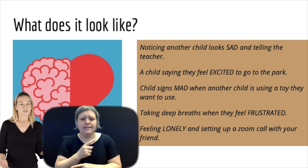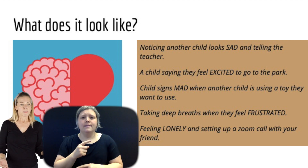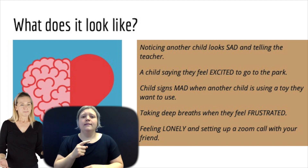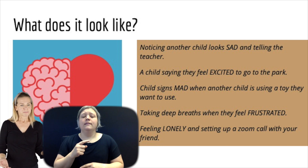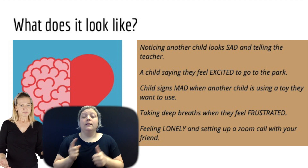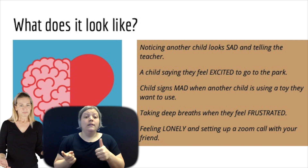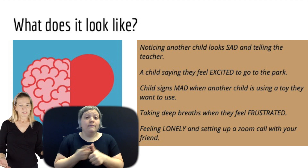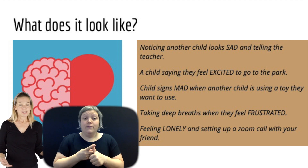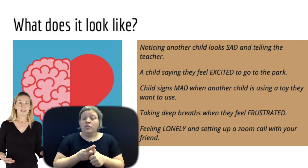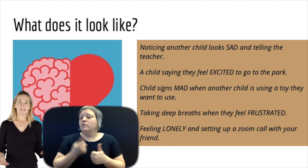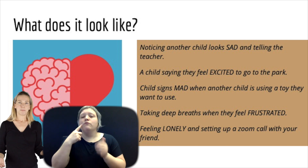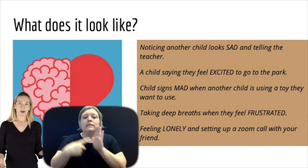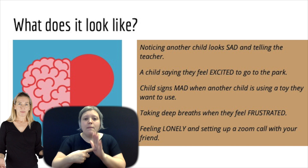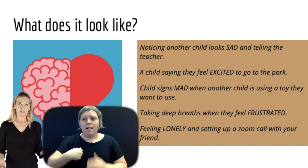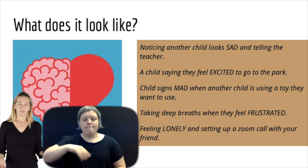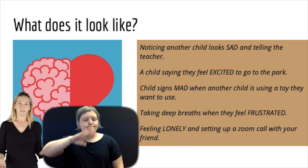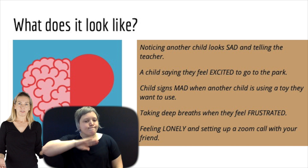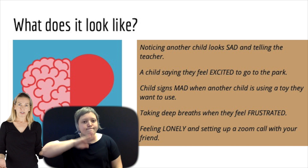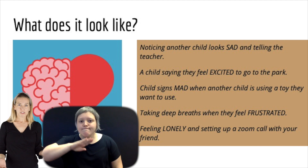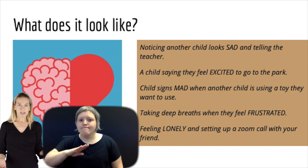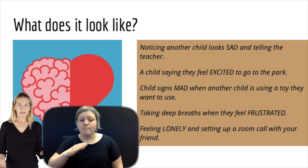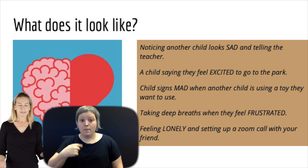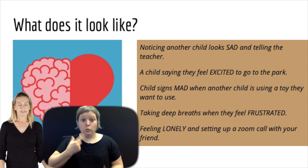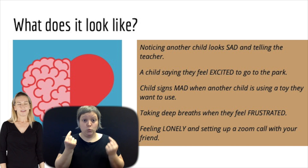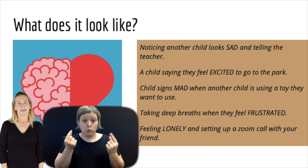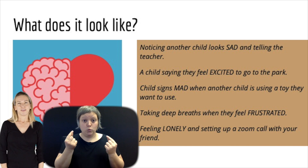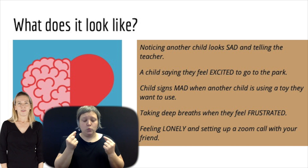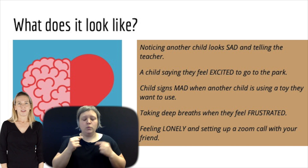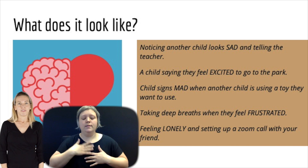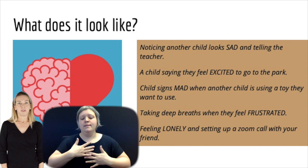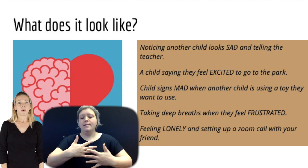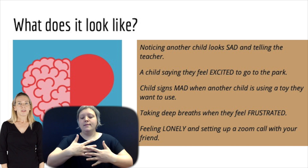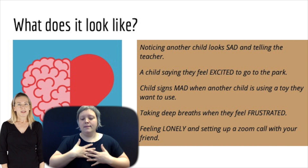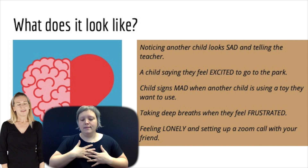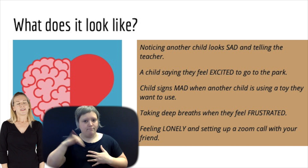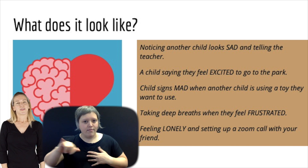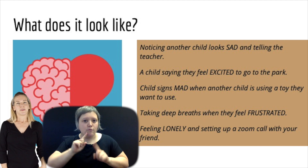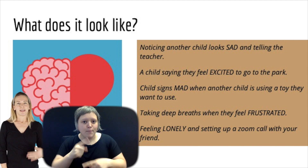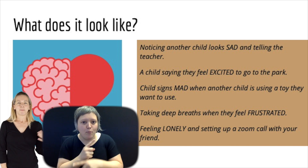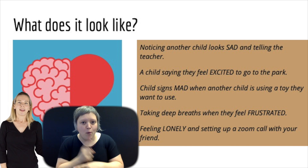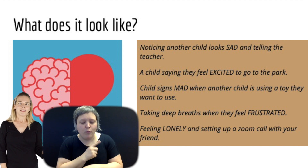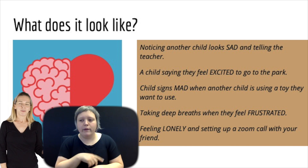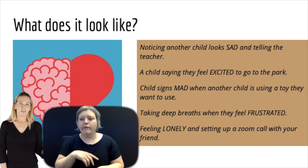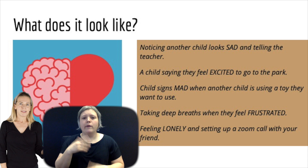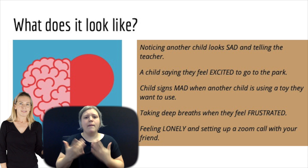So, taking a deep breath when you feel frustrated. If you know that you feel lonely, so then you set up plans with friends.